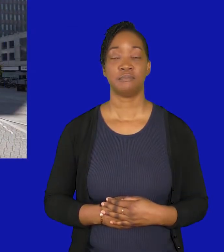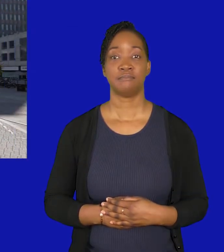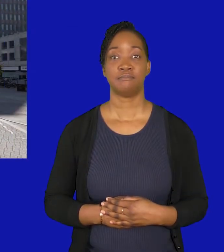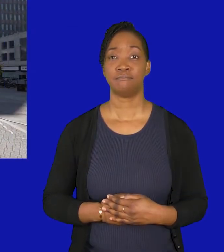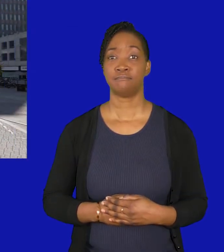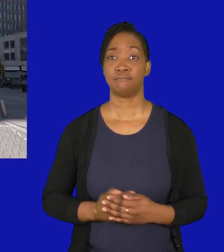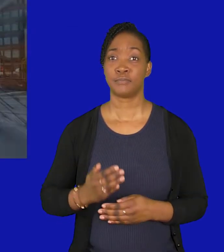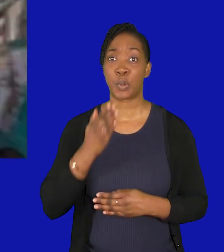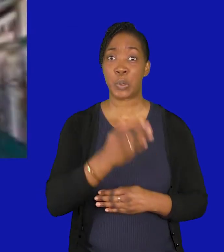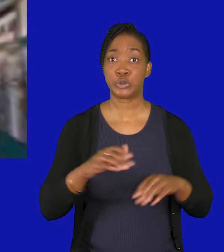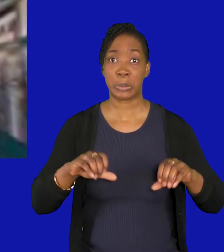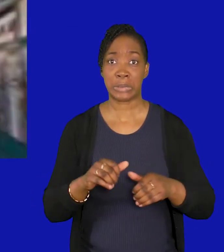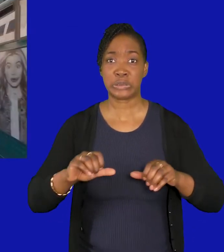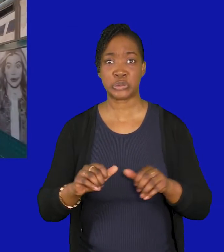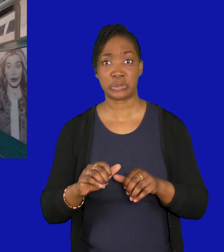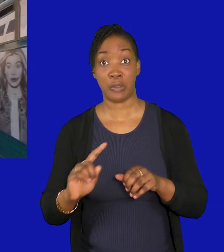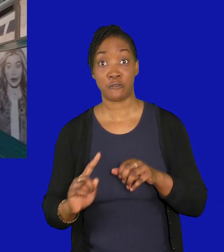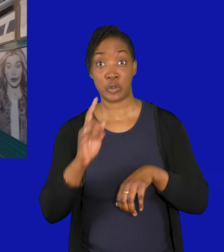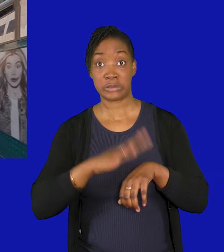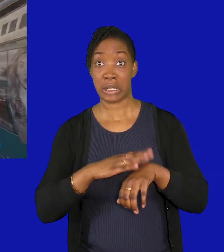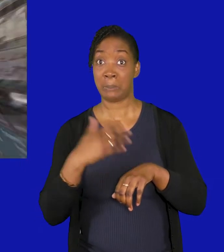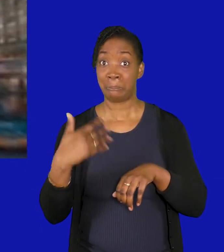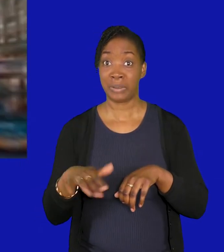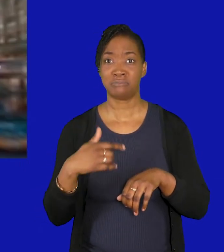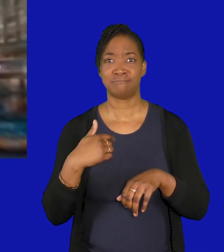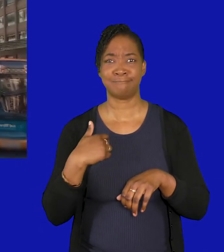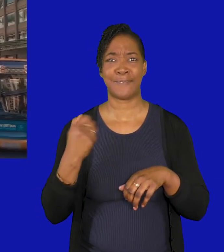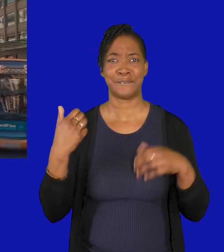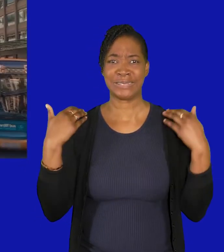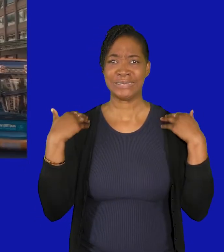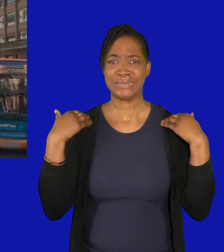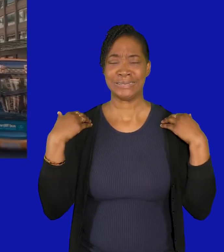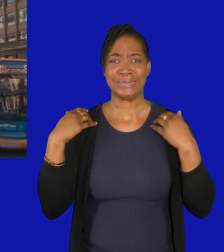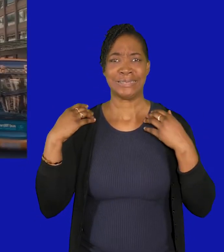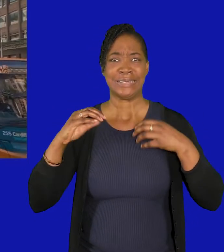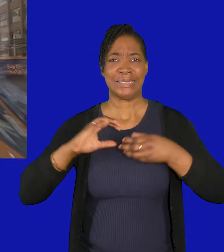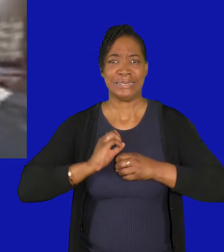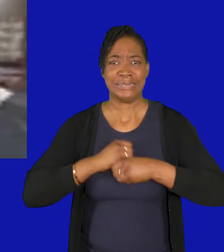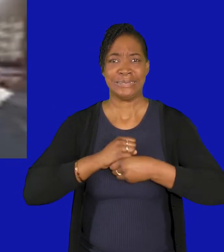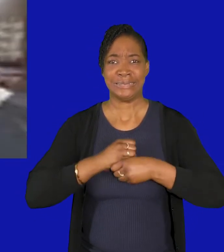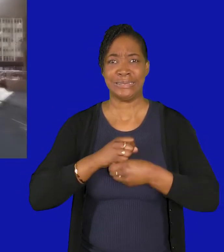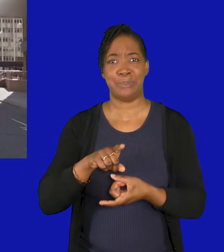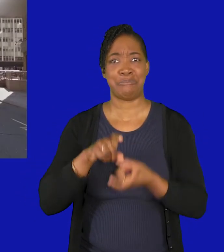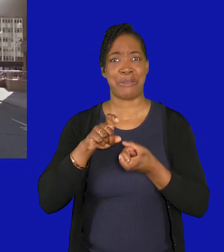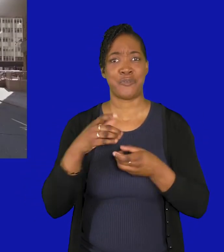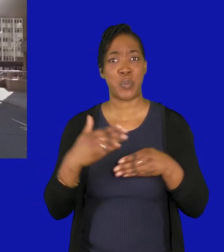So I booked a massage, first professional one I've ever had, figuring I carry a lot of tension that I pick up from working.